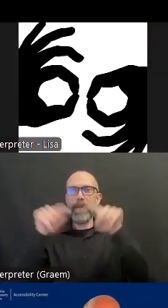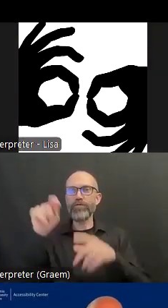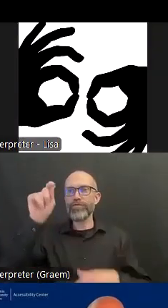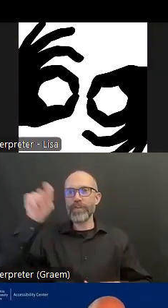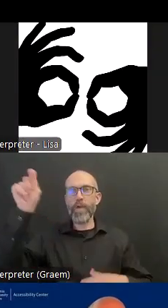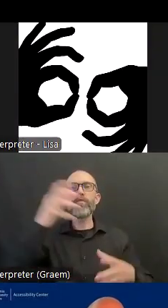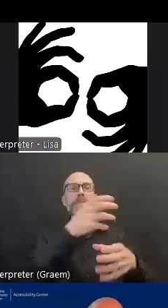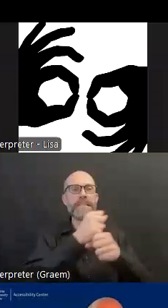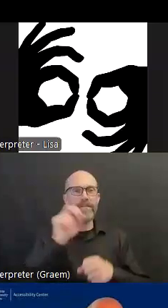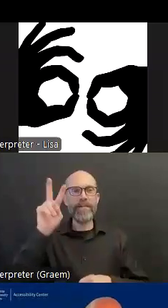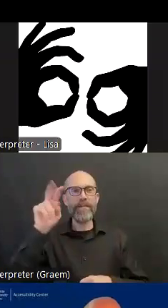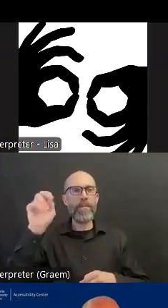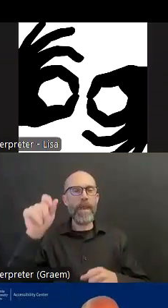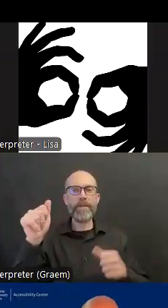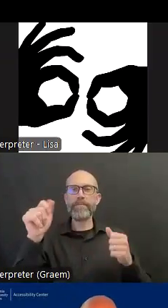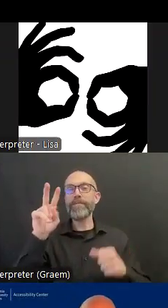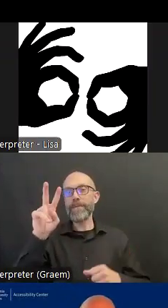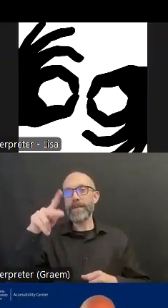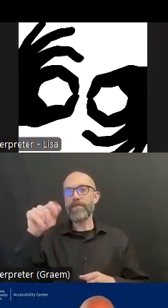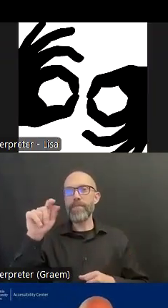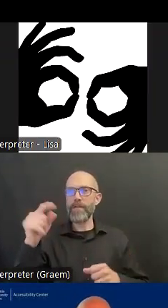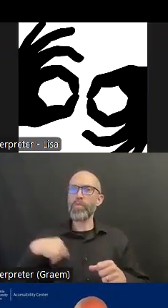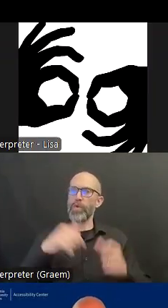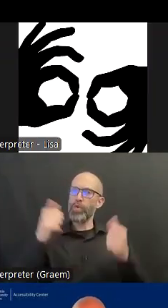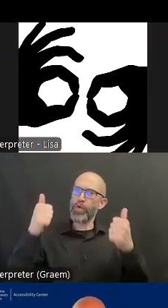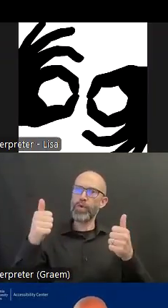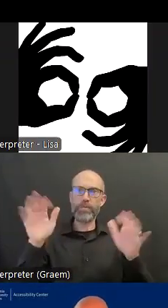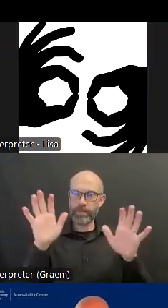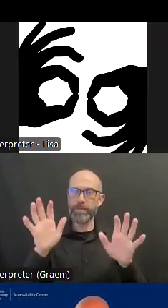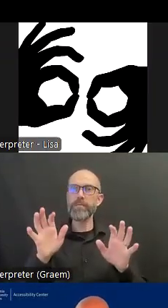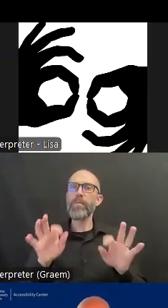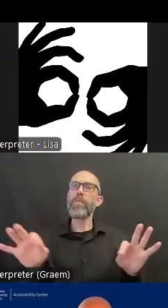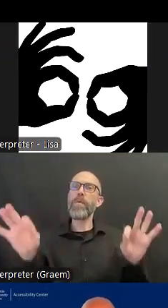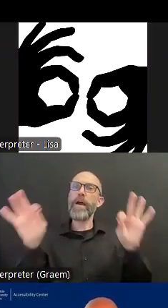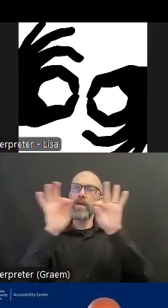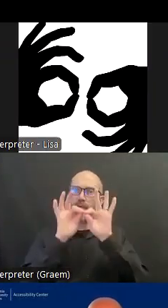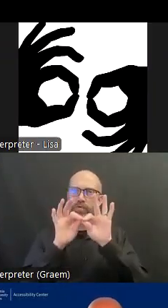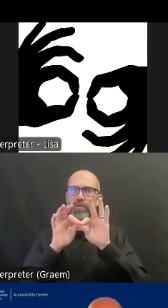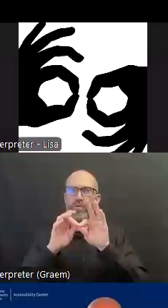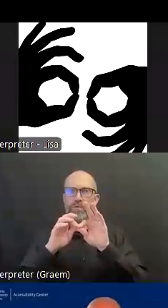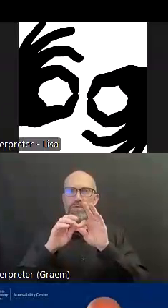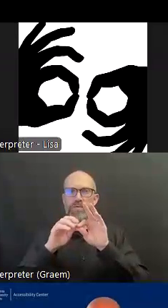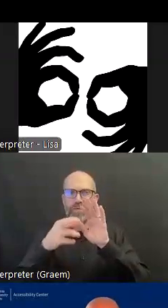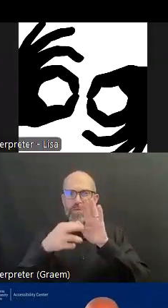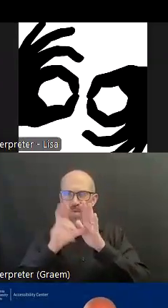We're good. It's far more valuable to critically review that. And we have micro courses coming that are directly